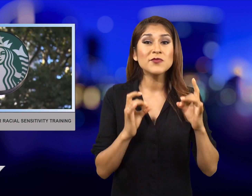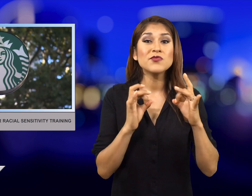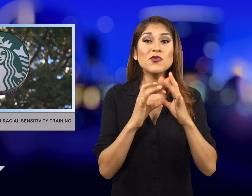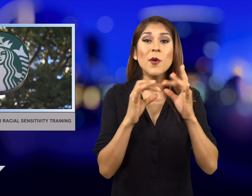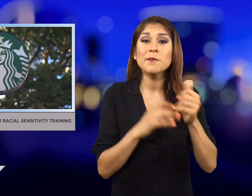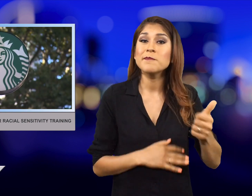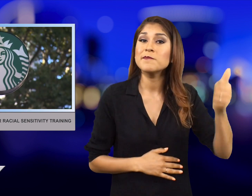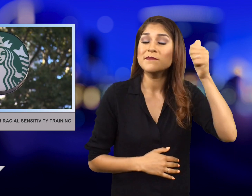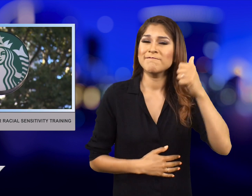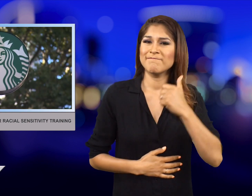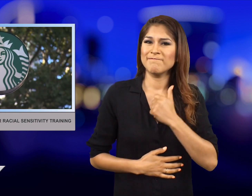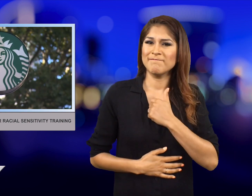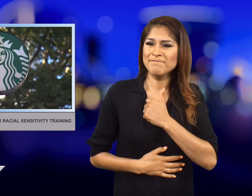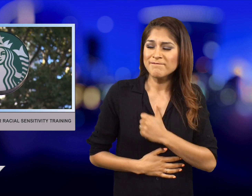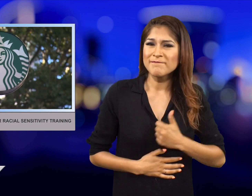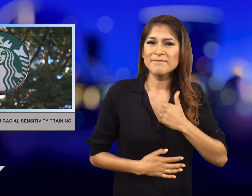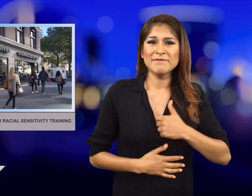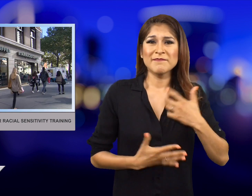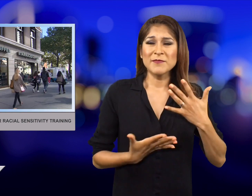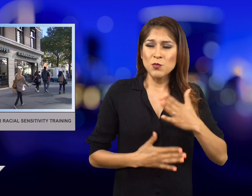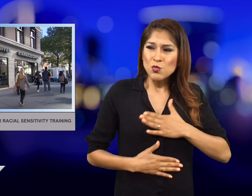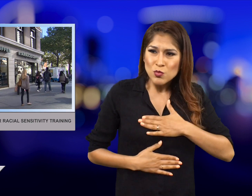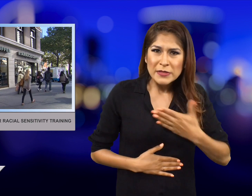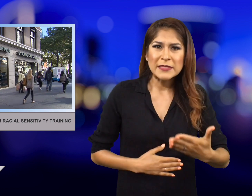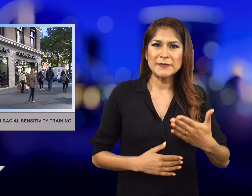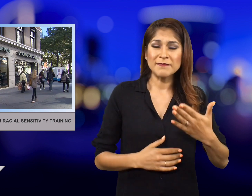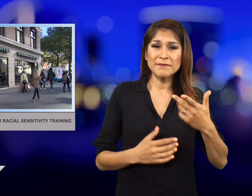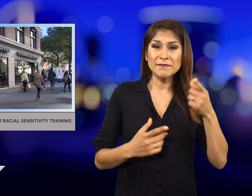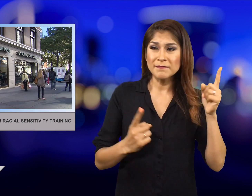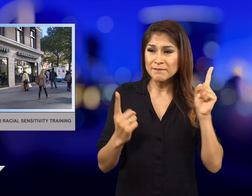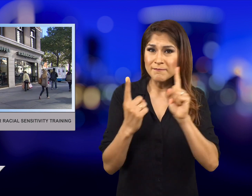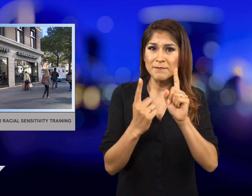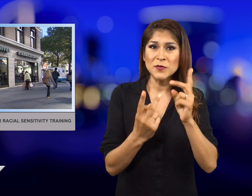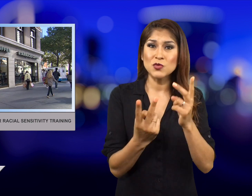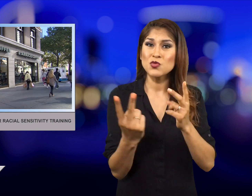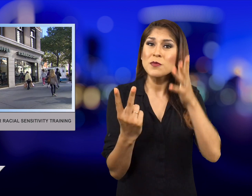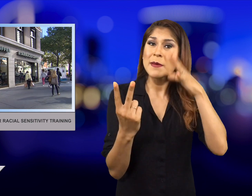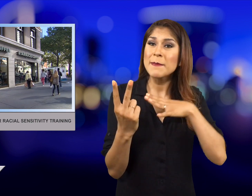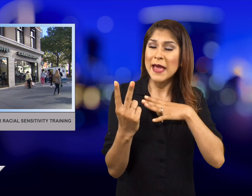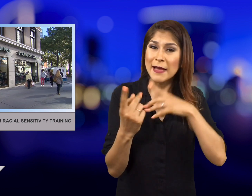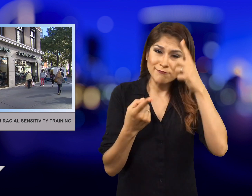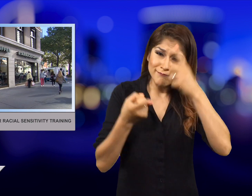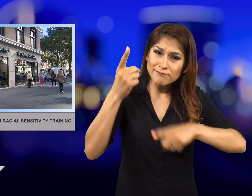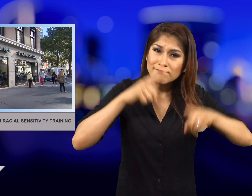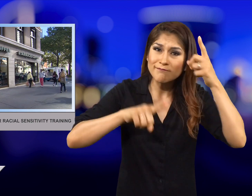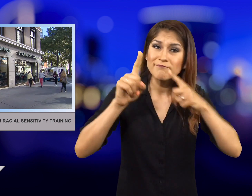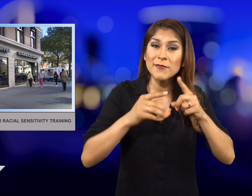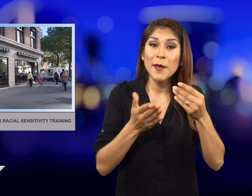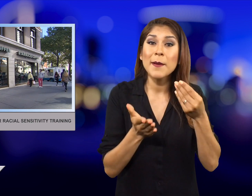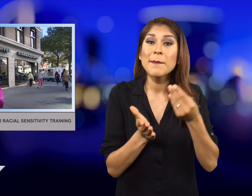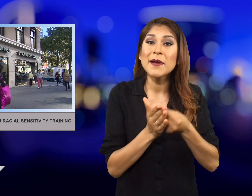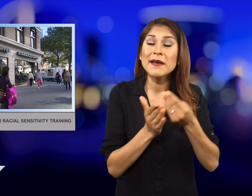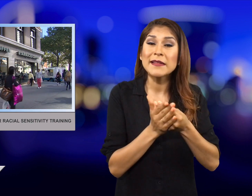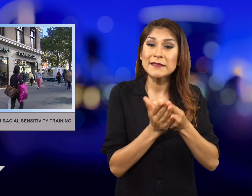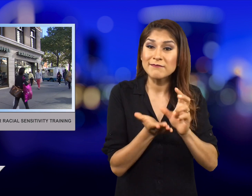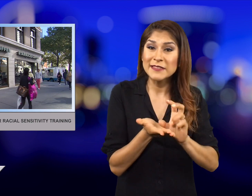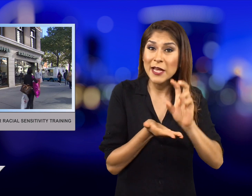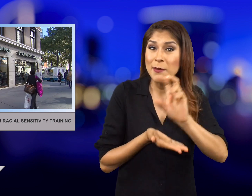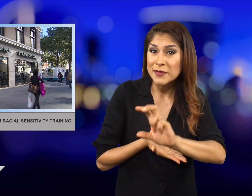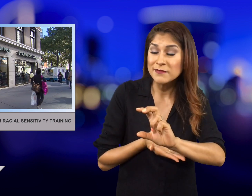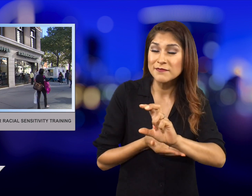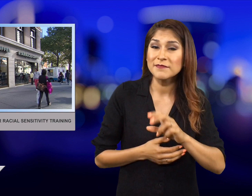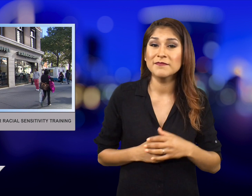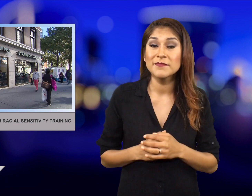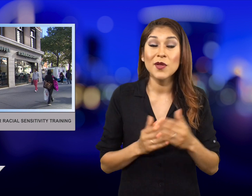Following the incident Starbucks apologized, reached a financial settlement with the two